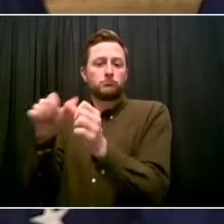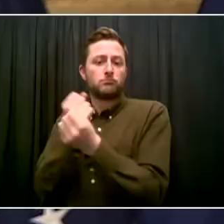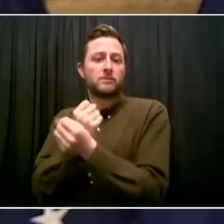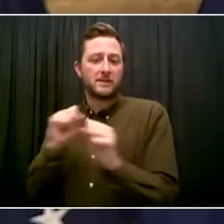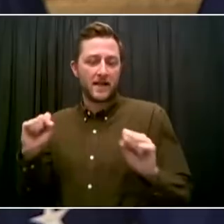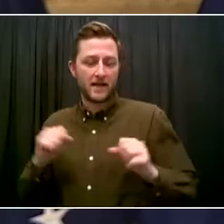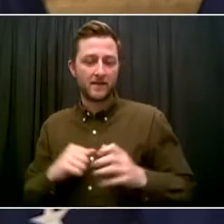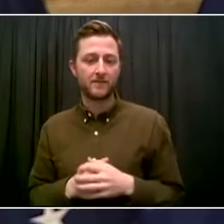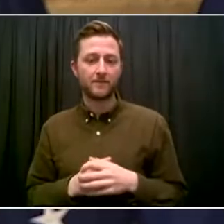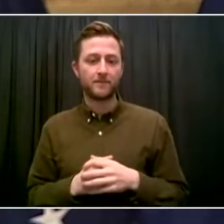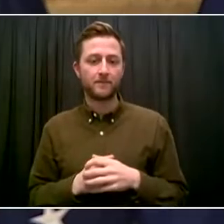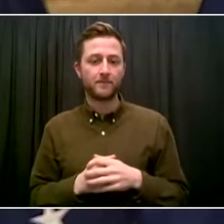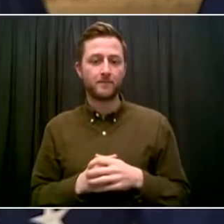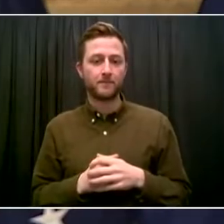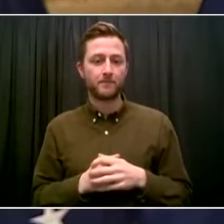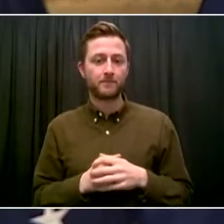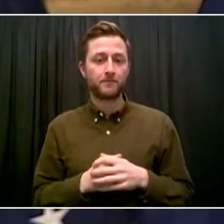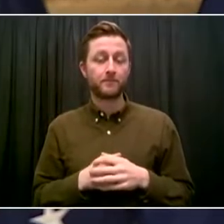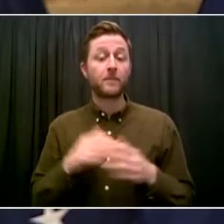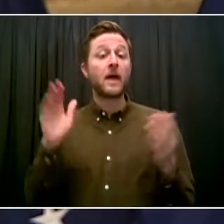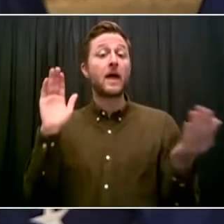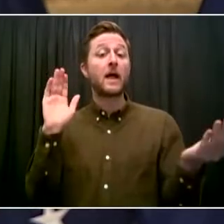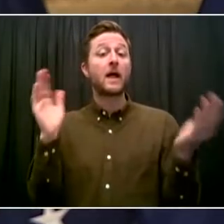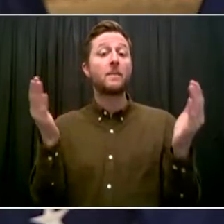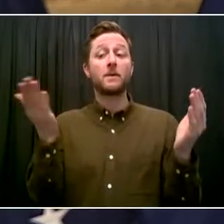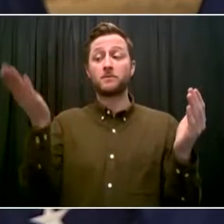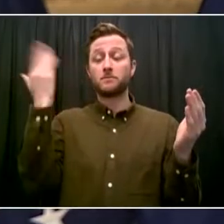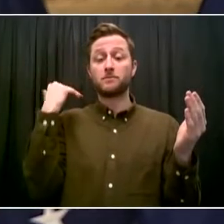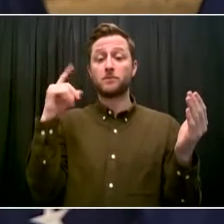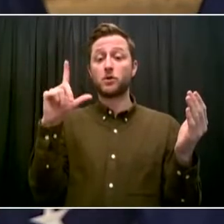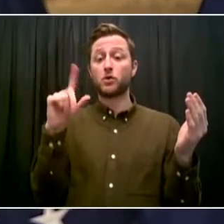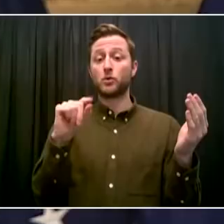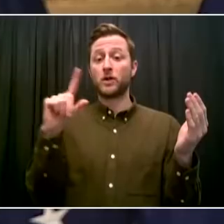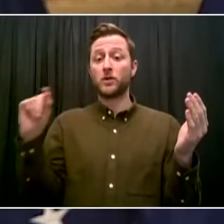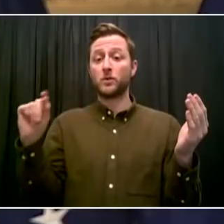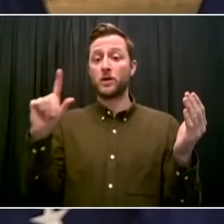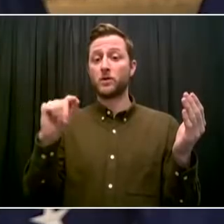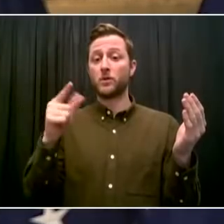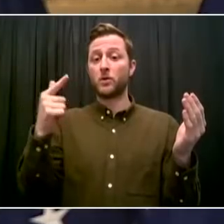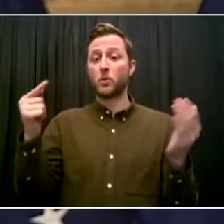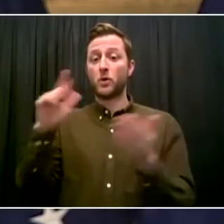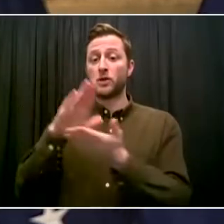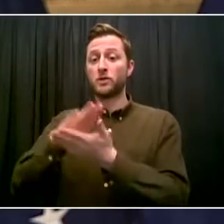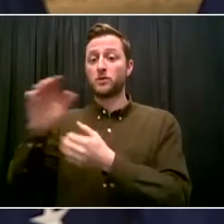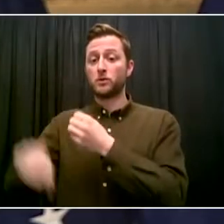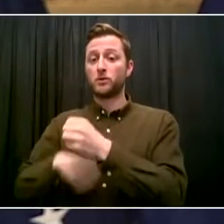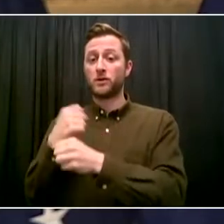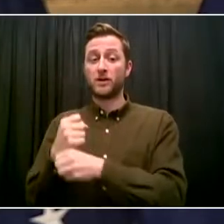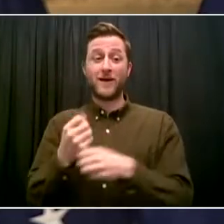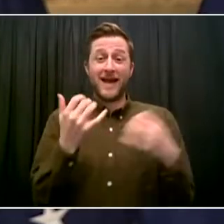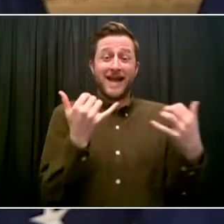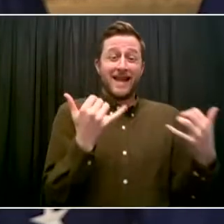SUPPORTED IN PERSON TURN LEARNING.